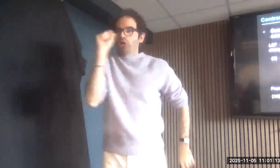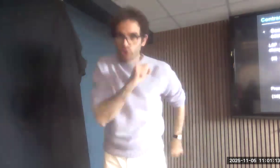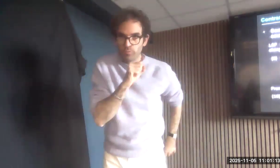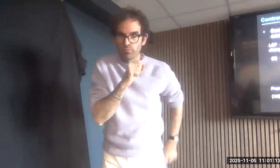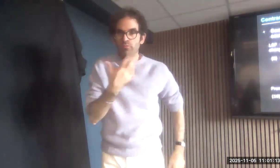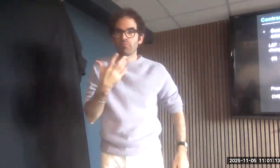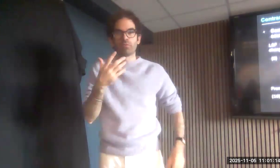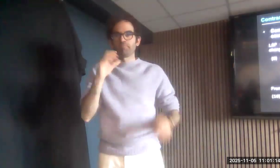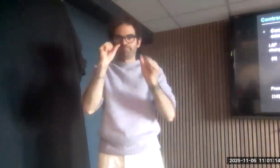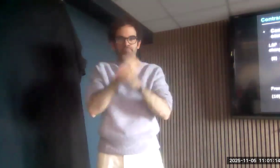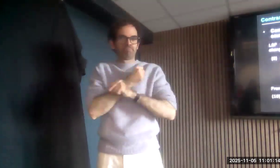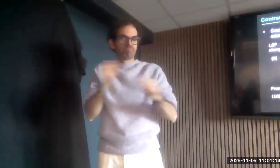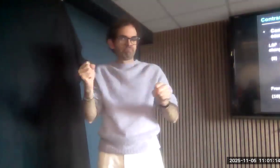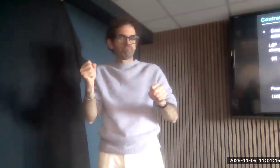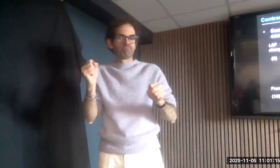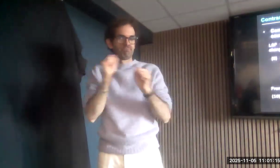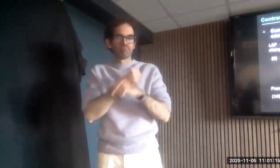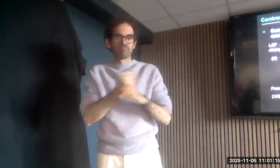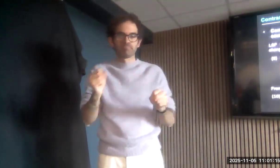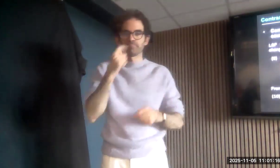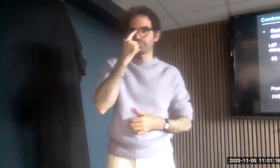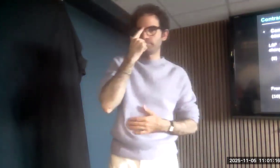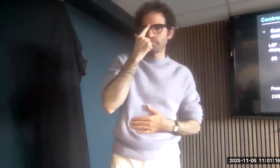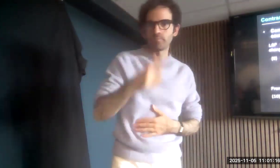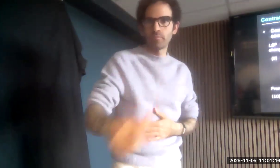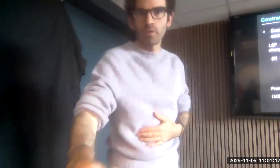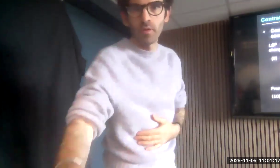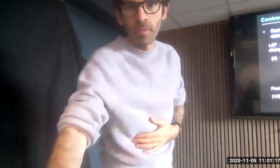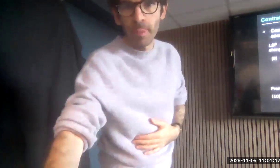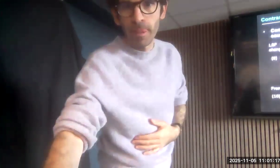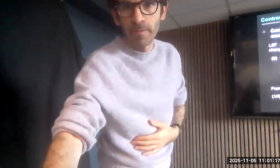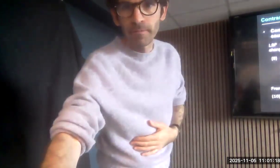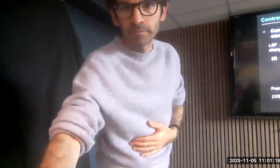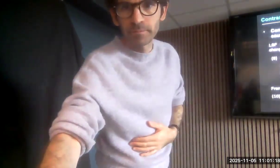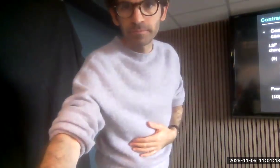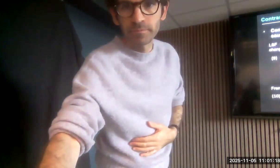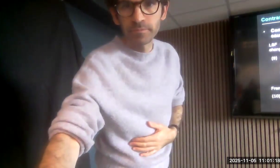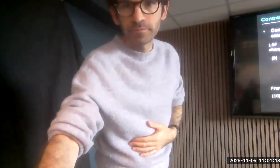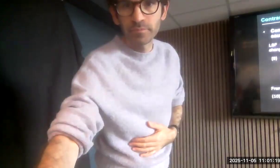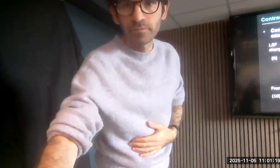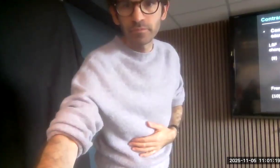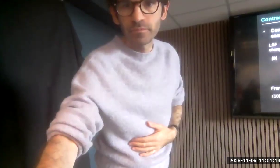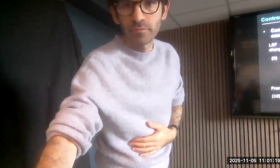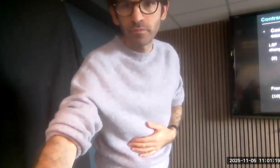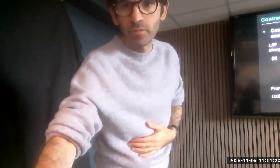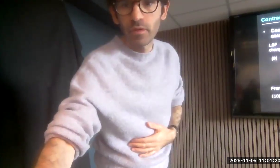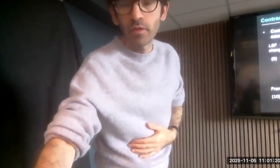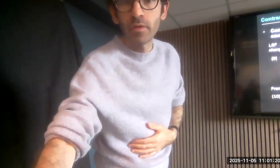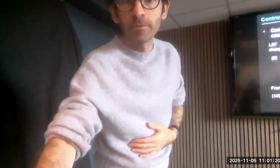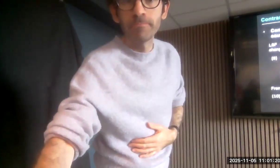regretful. So we can't actually say donne, Uh, to give sneeze.